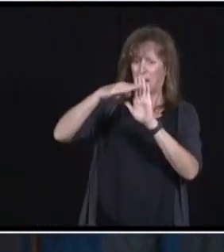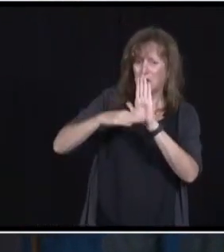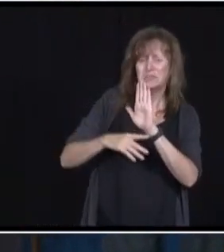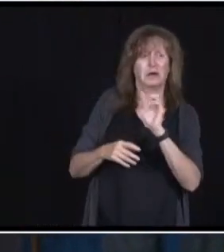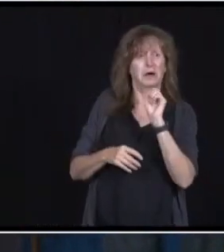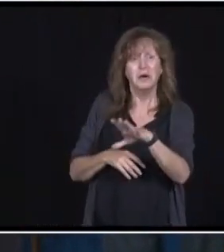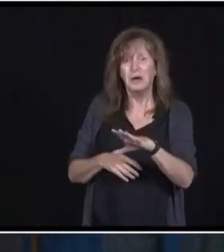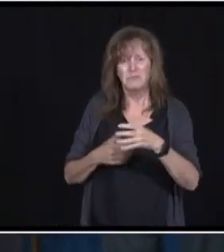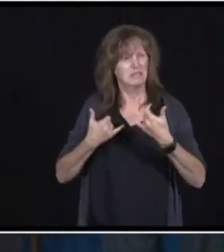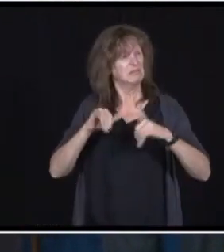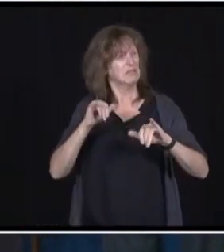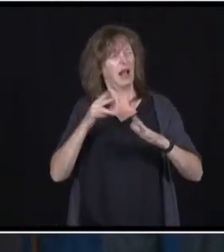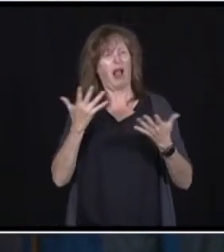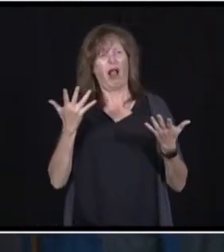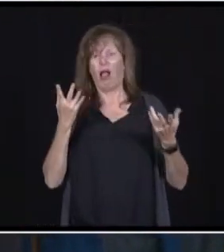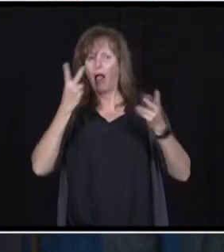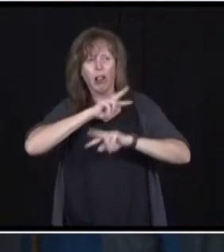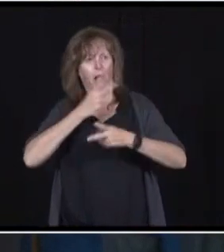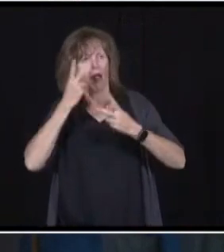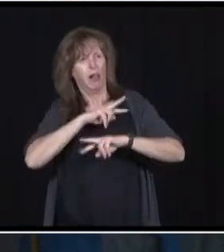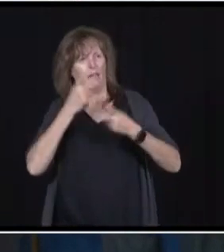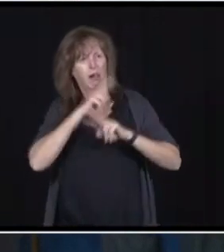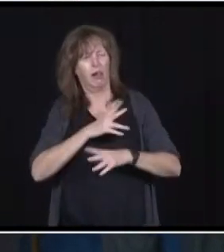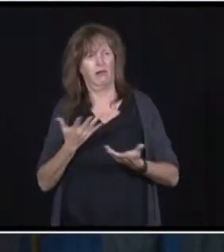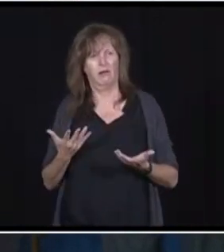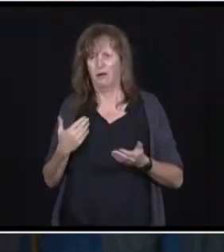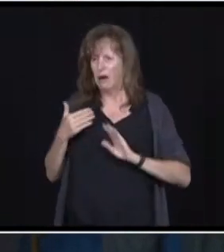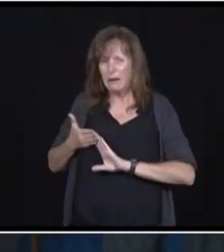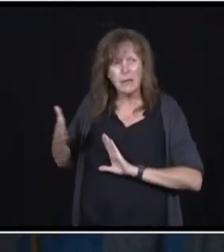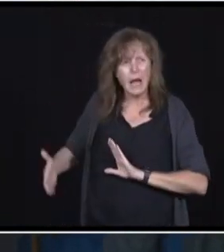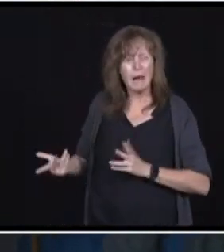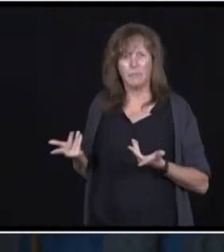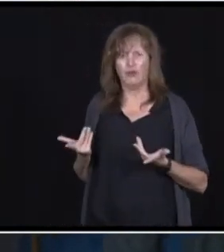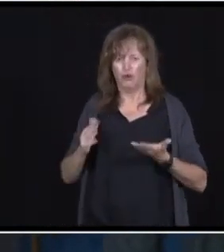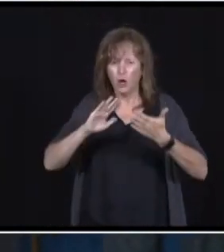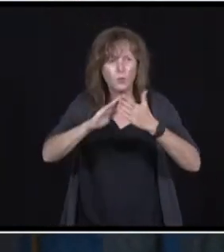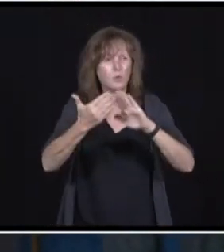So again, it is very simple. You don't want to get fined $10,000.